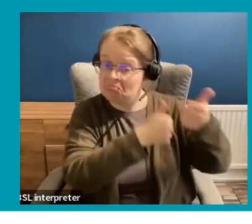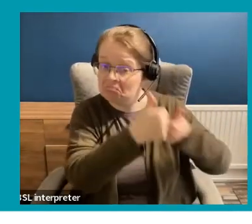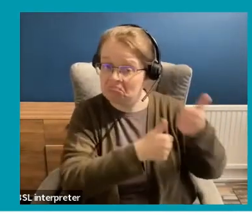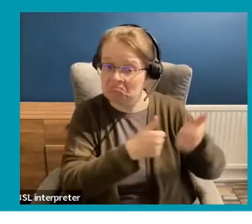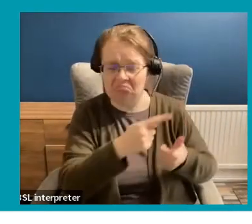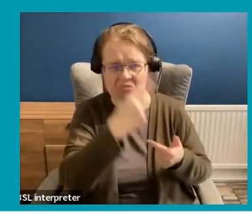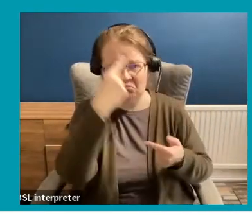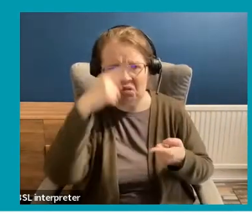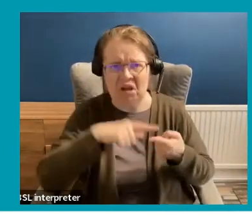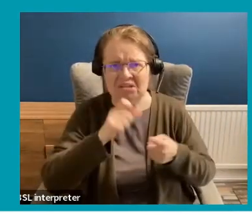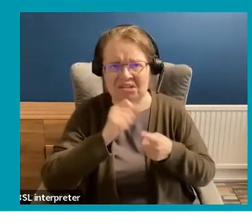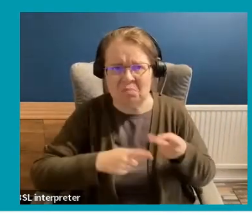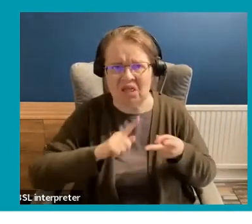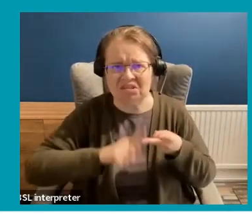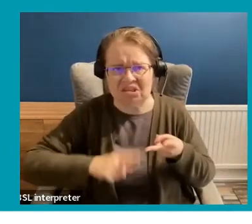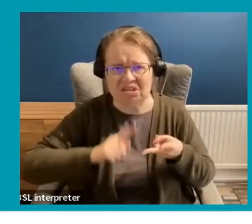disability in the factory.